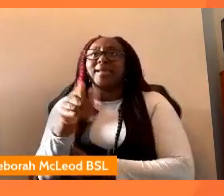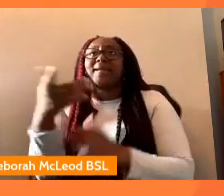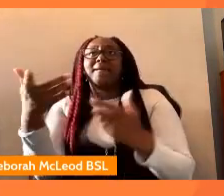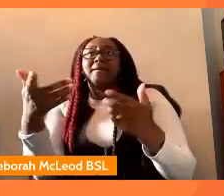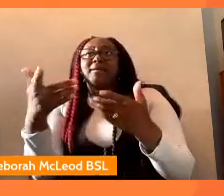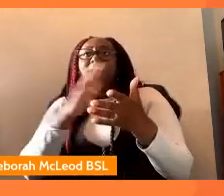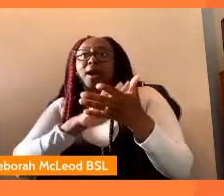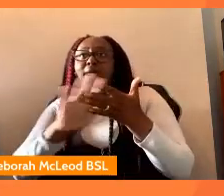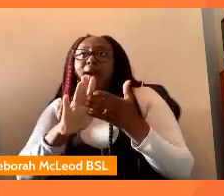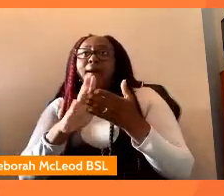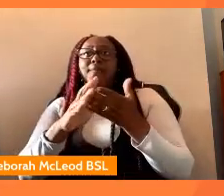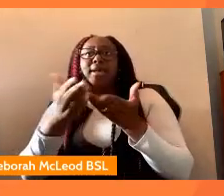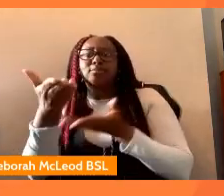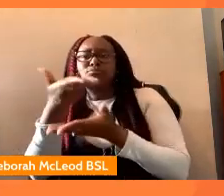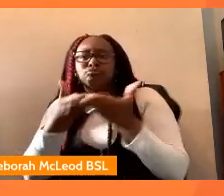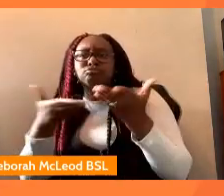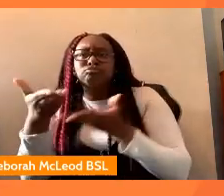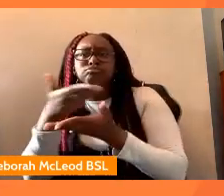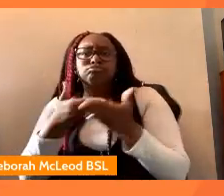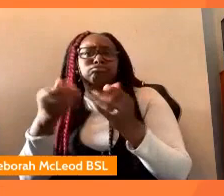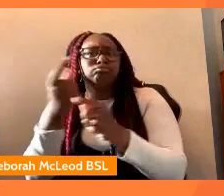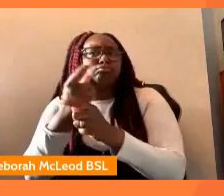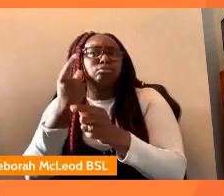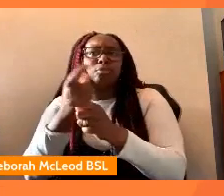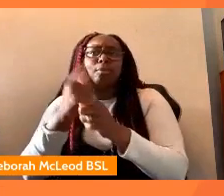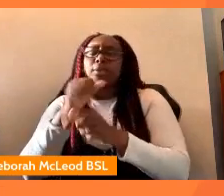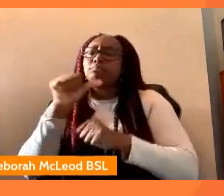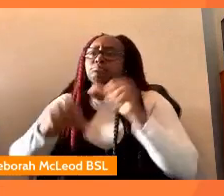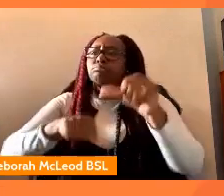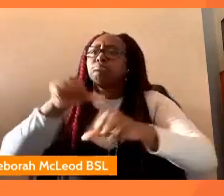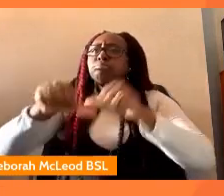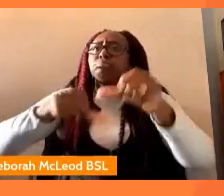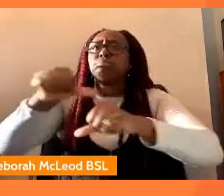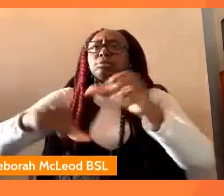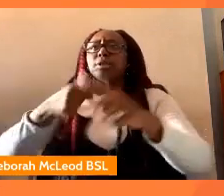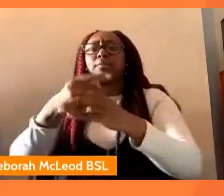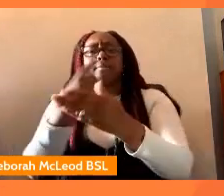Very, very familiar, the whole process of being an independent producer,